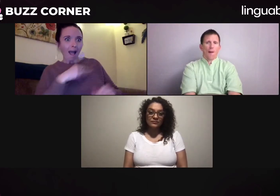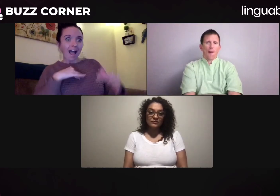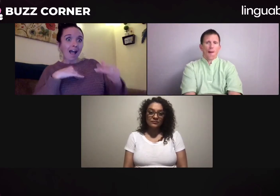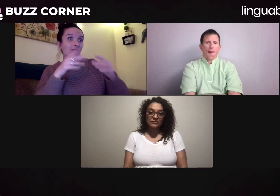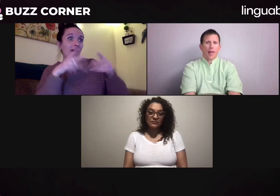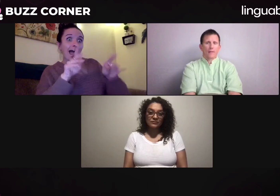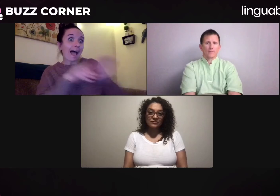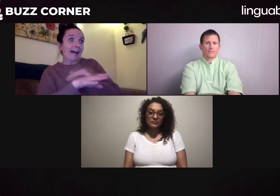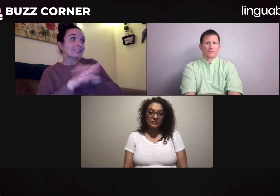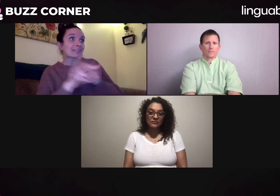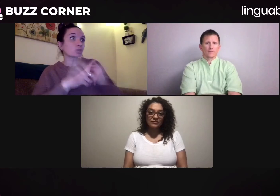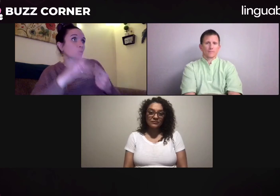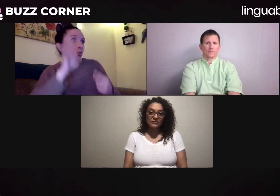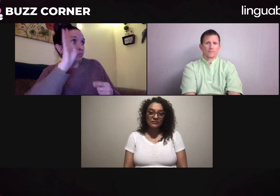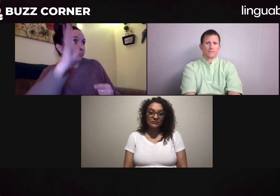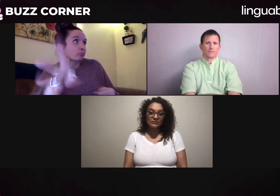So having access to